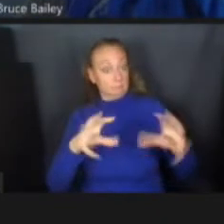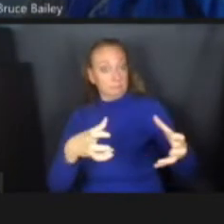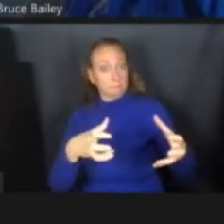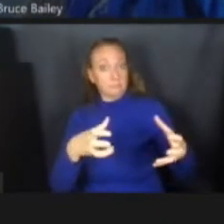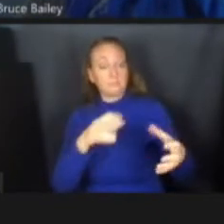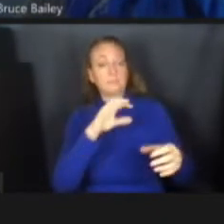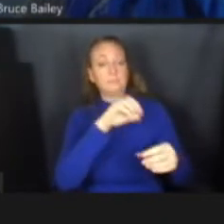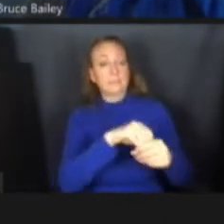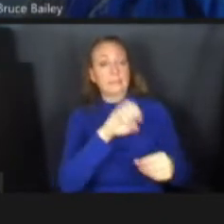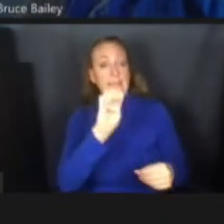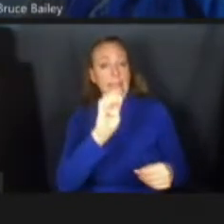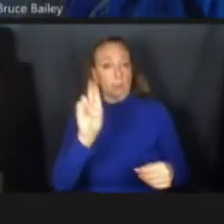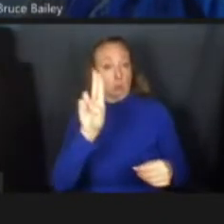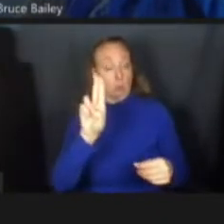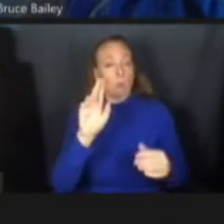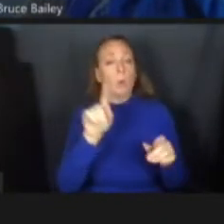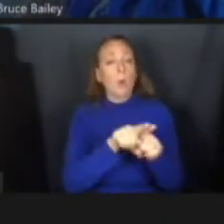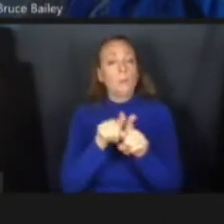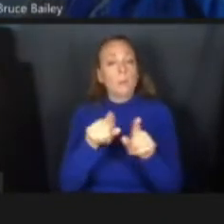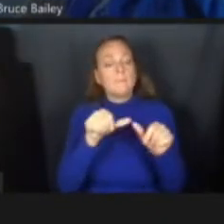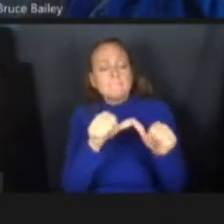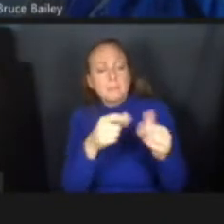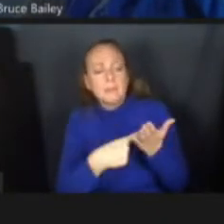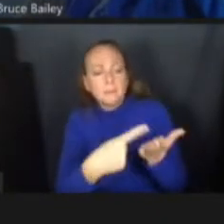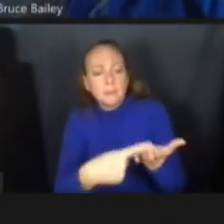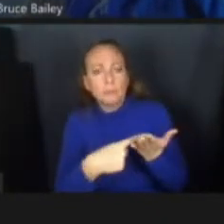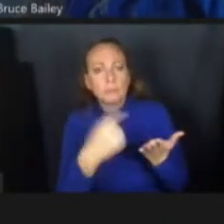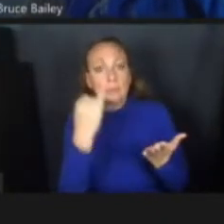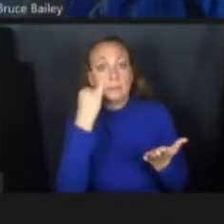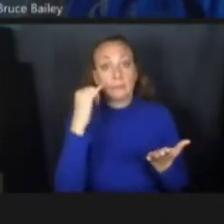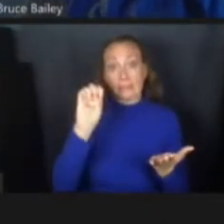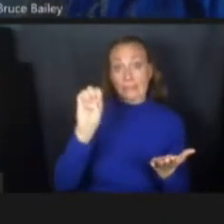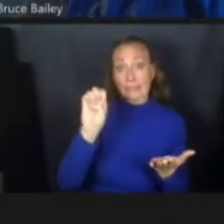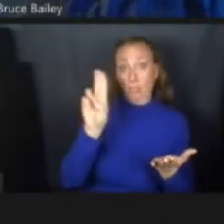is a continuing discussion as to whether it's European accessibility standard,